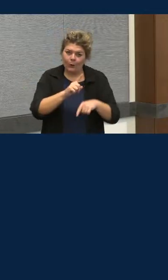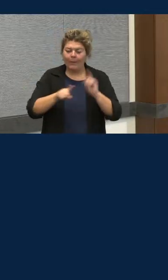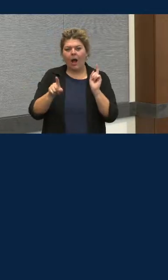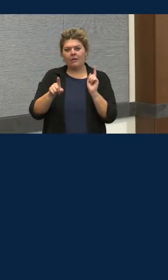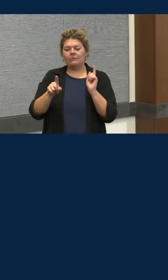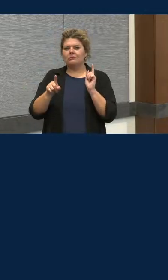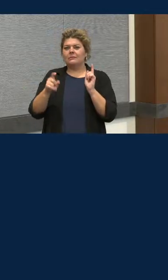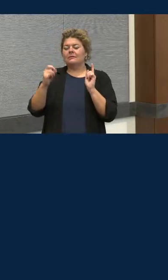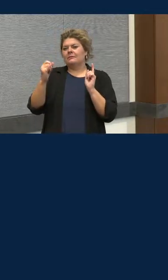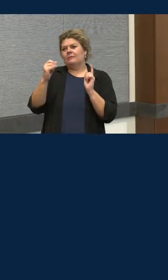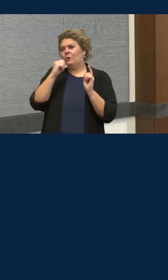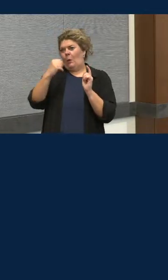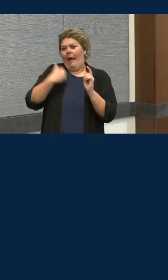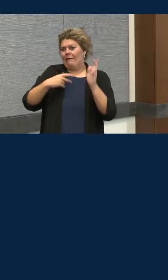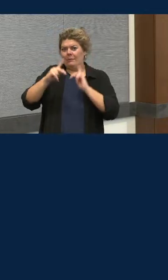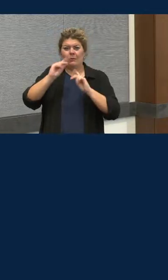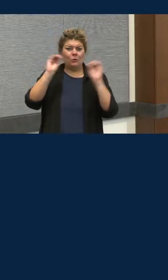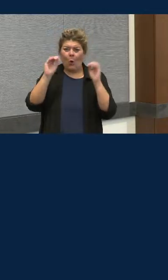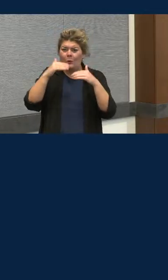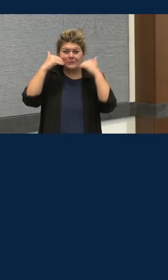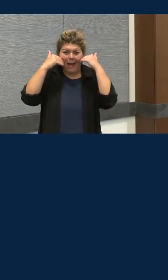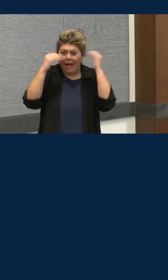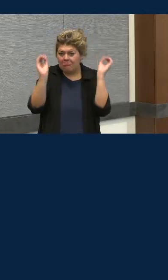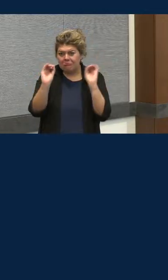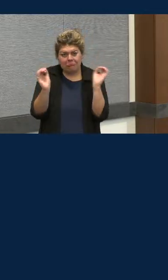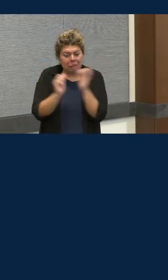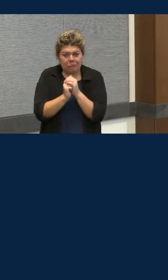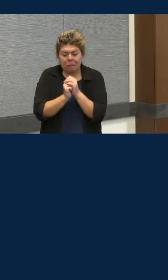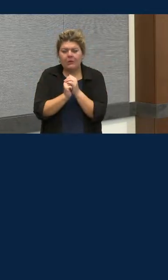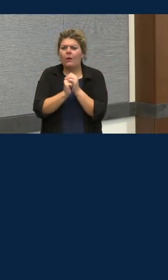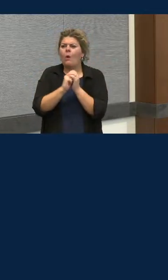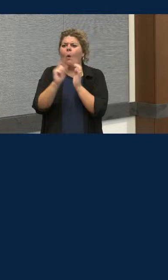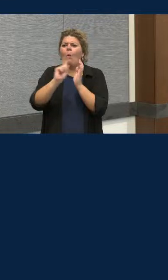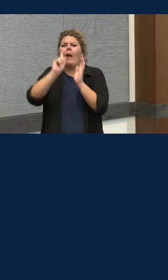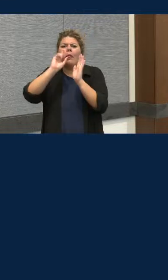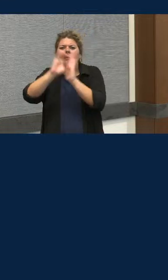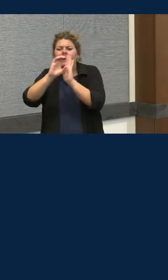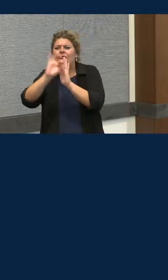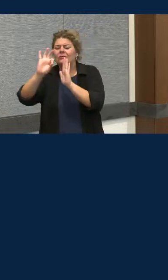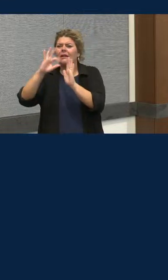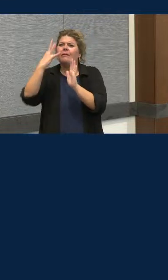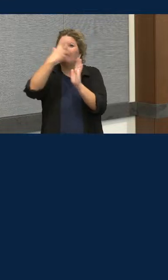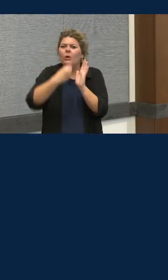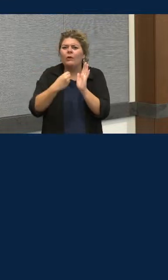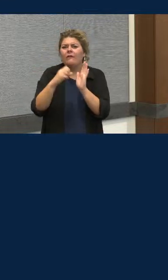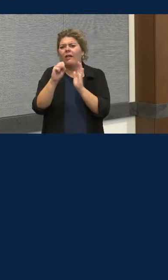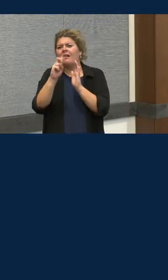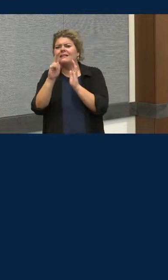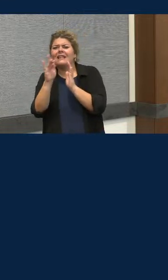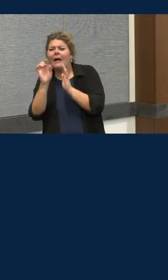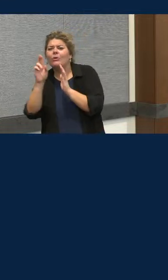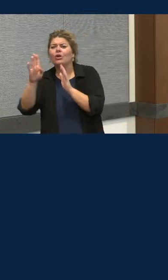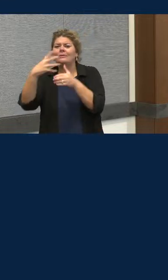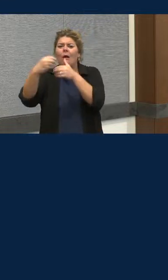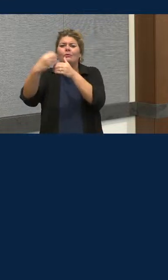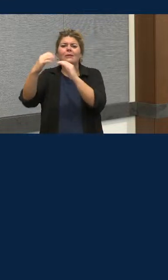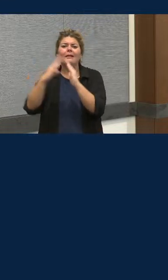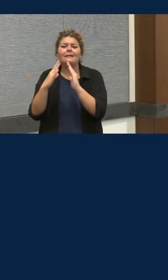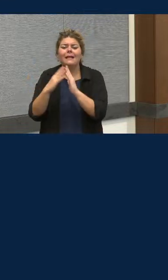smiling. Where were the pictures of the beautiful